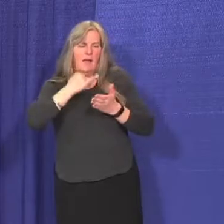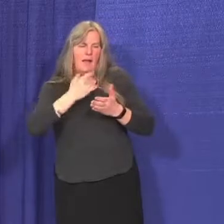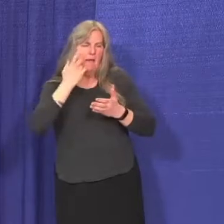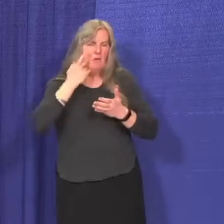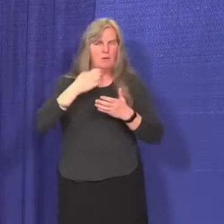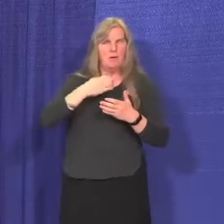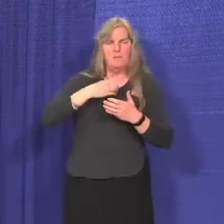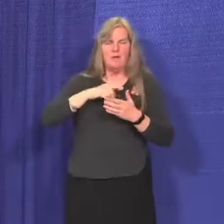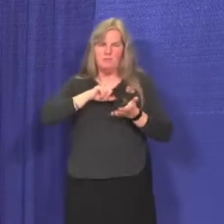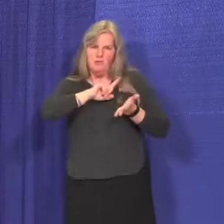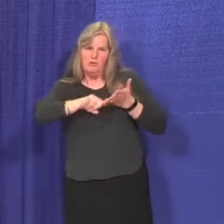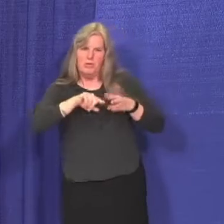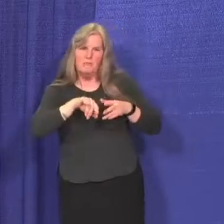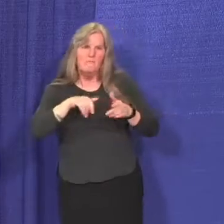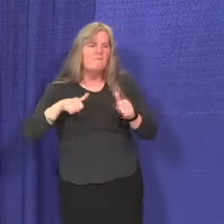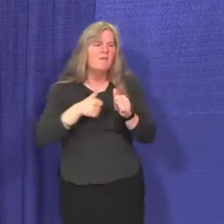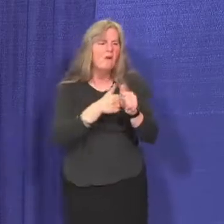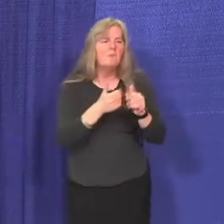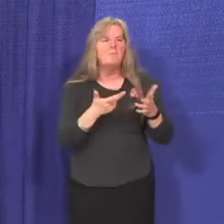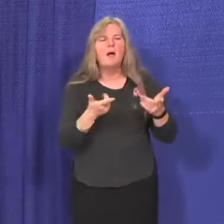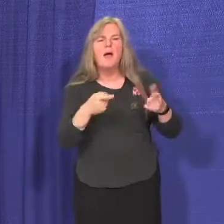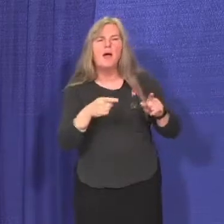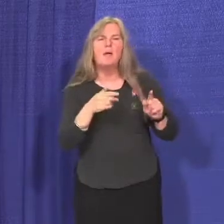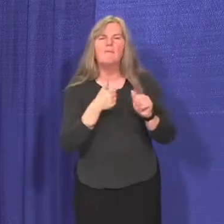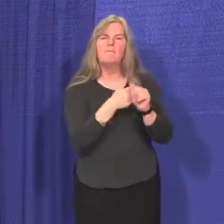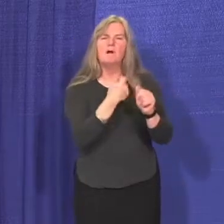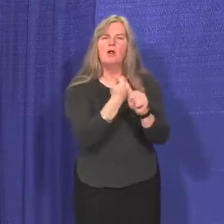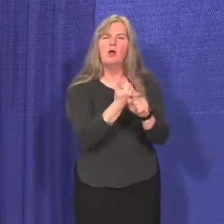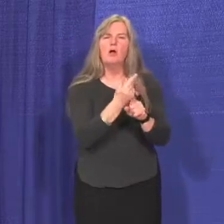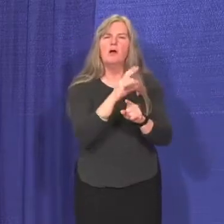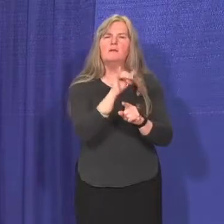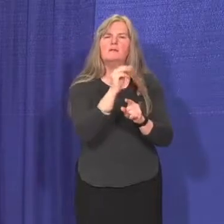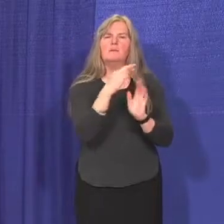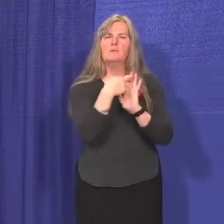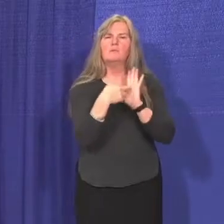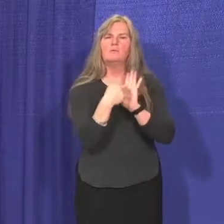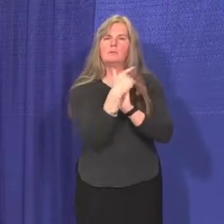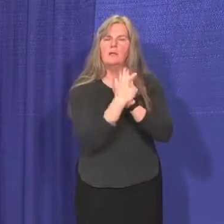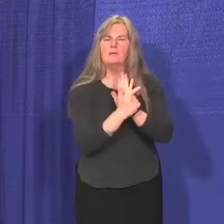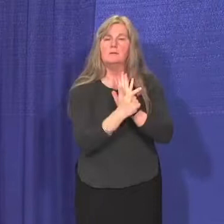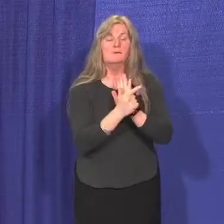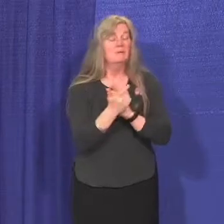Yukon is the importation of COVID-19 so I do want to thank